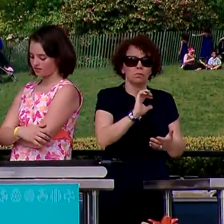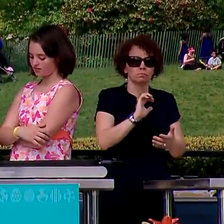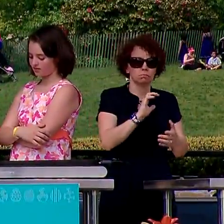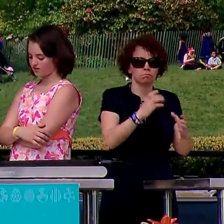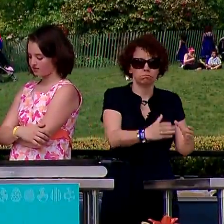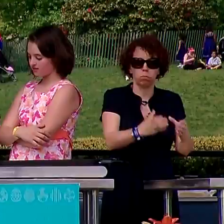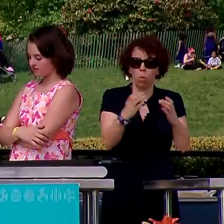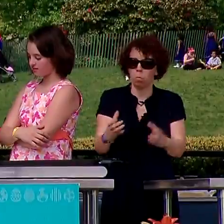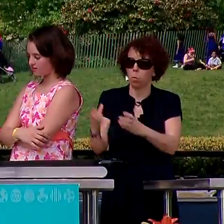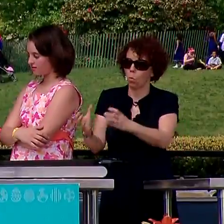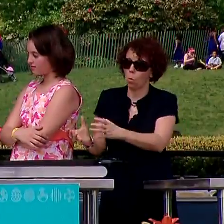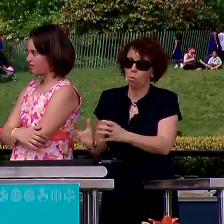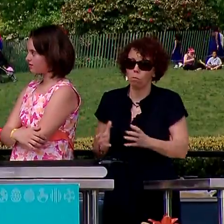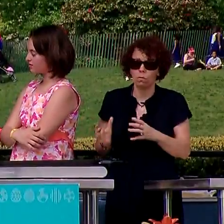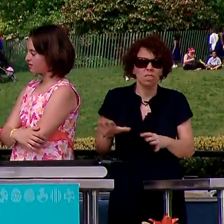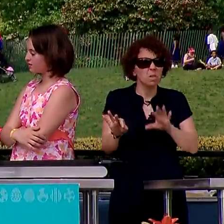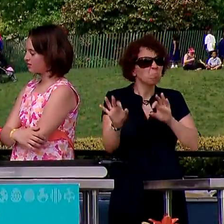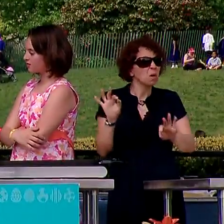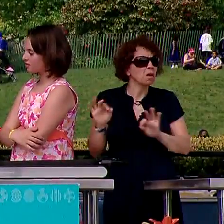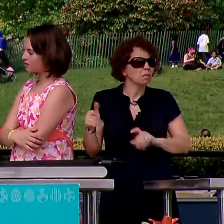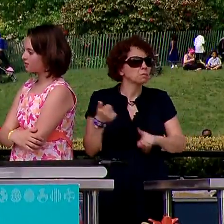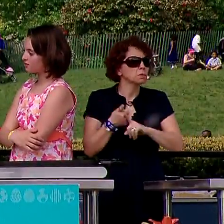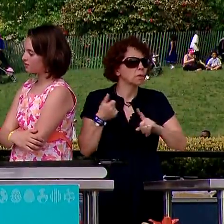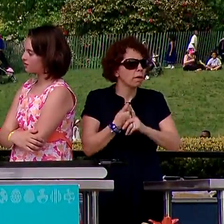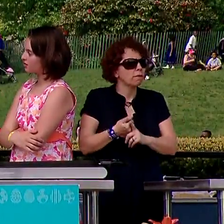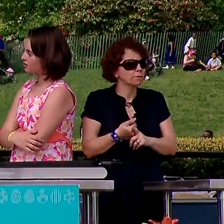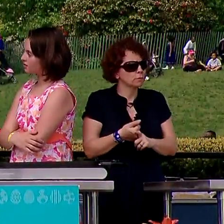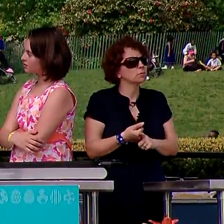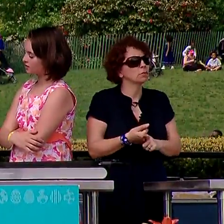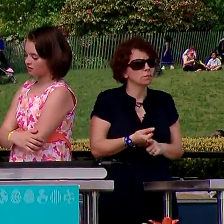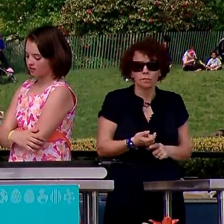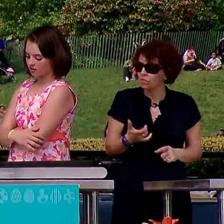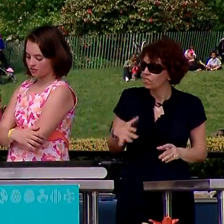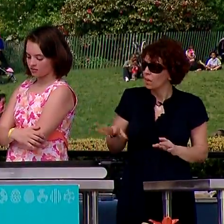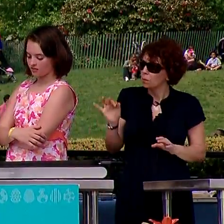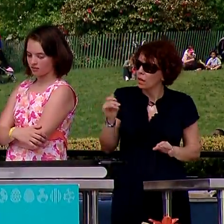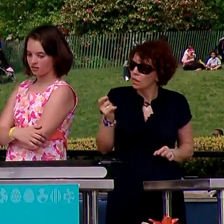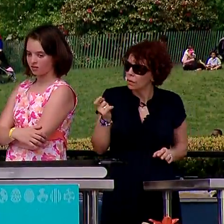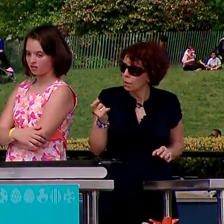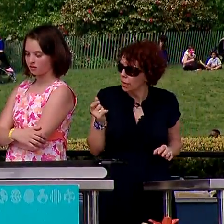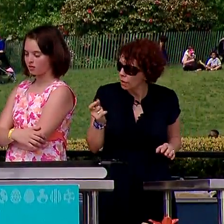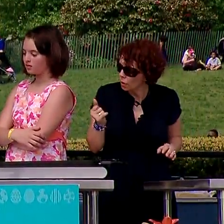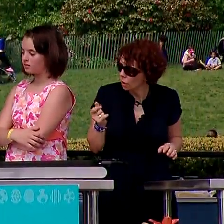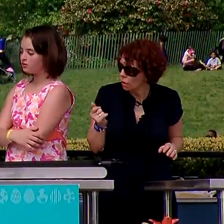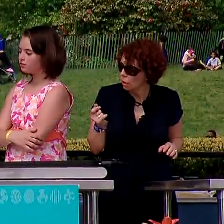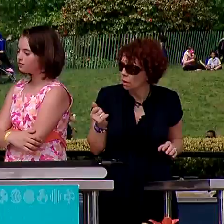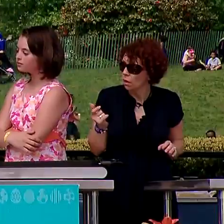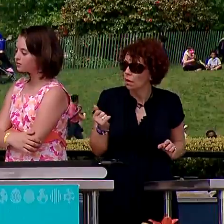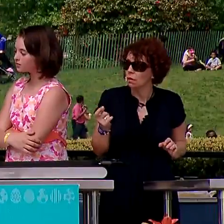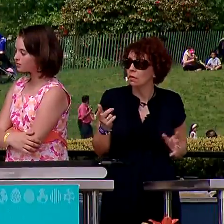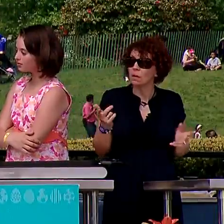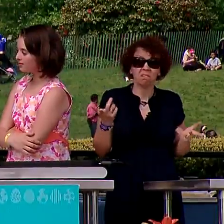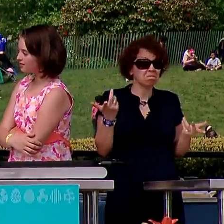(low audio) Put a little bit (low audio) just a little bit, you can take the spoon. Oh, sorry. Here.